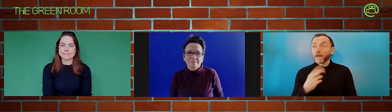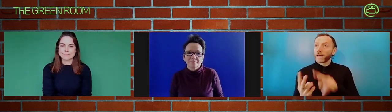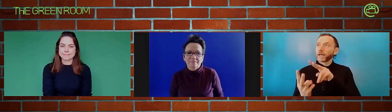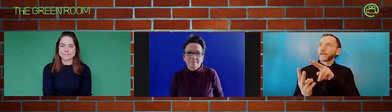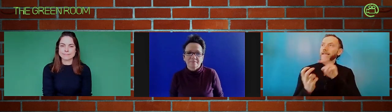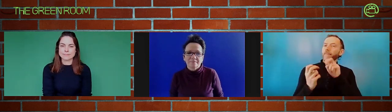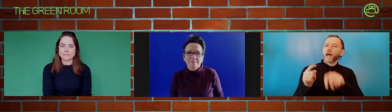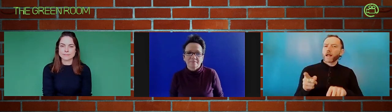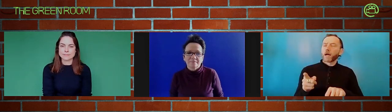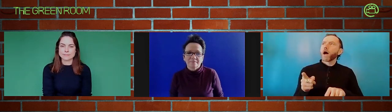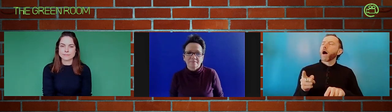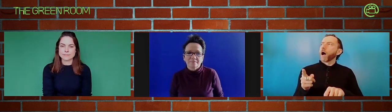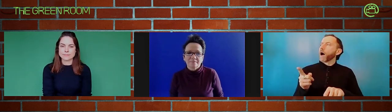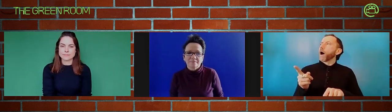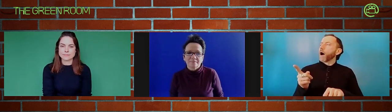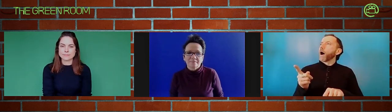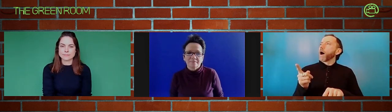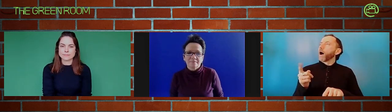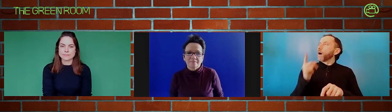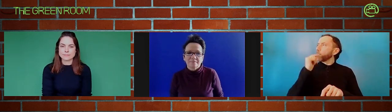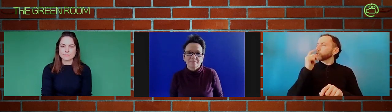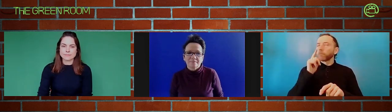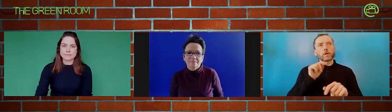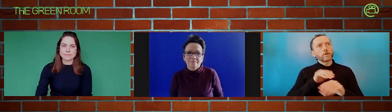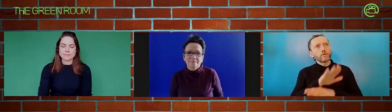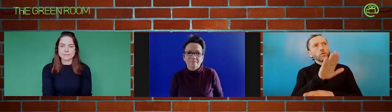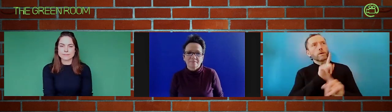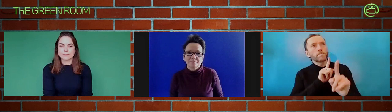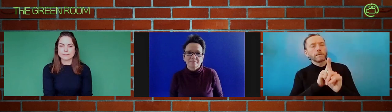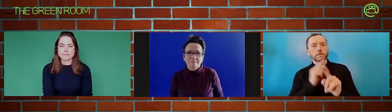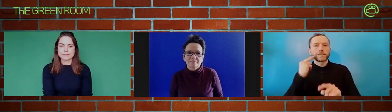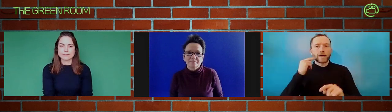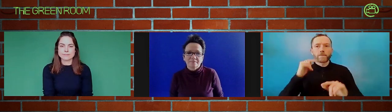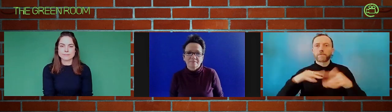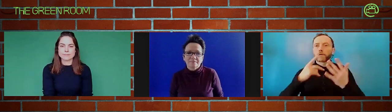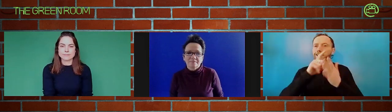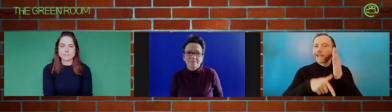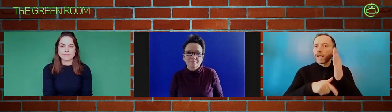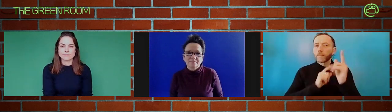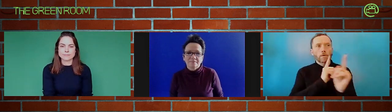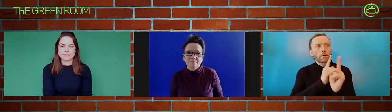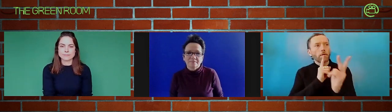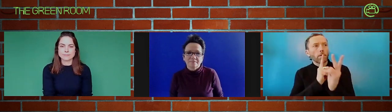meet deaf and disabled people in their working life in their